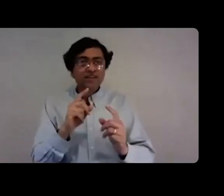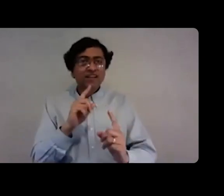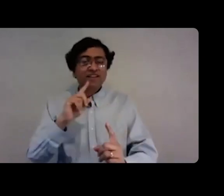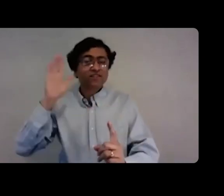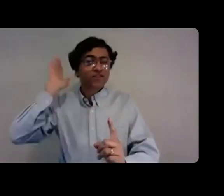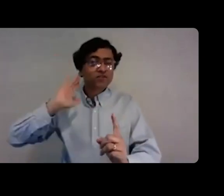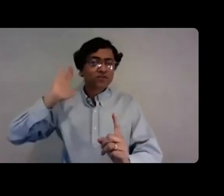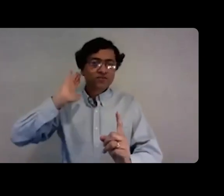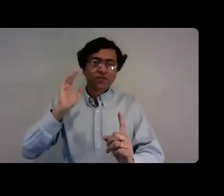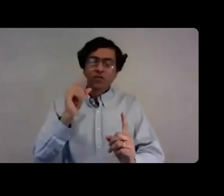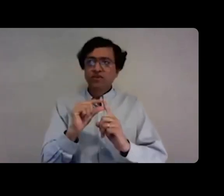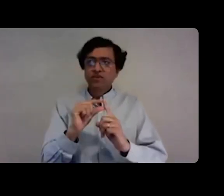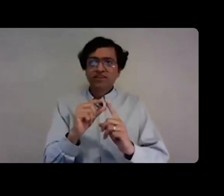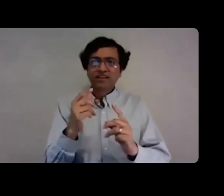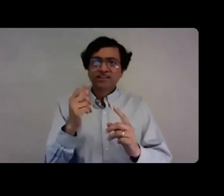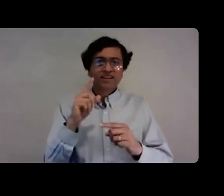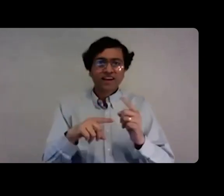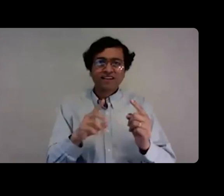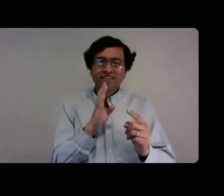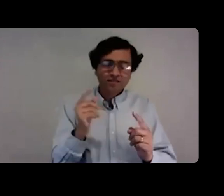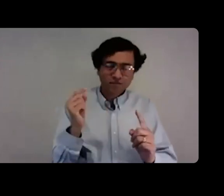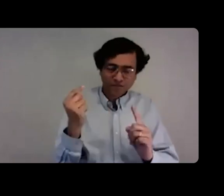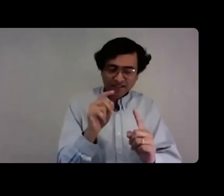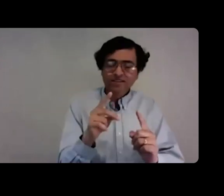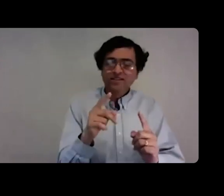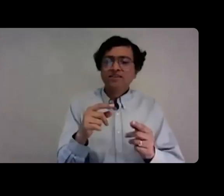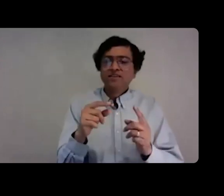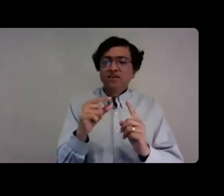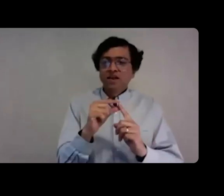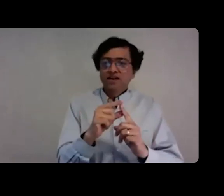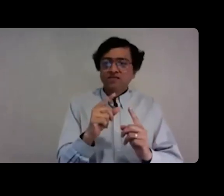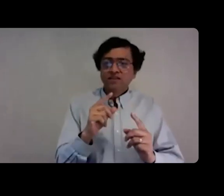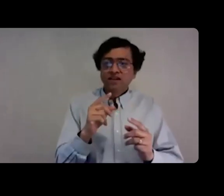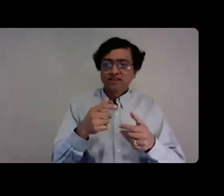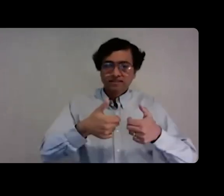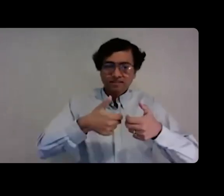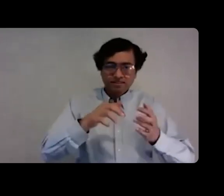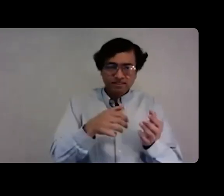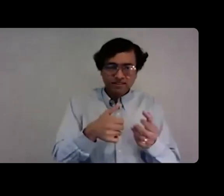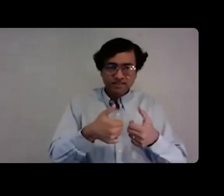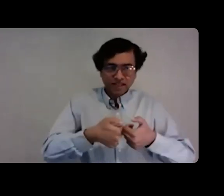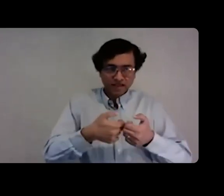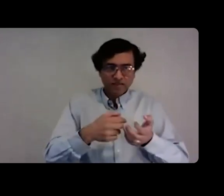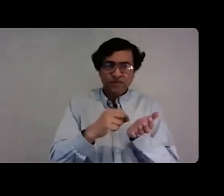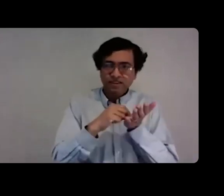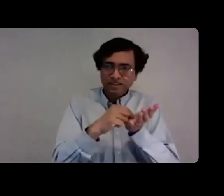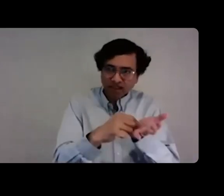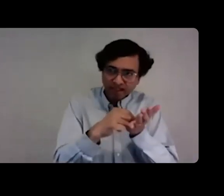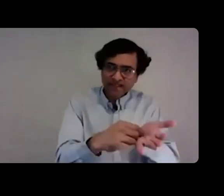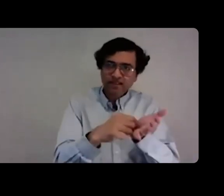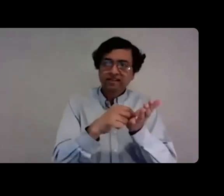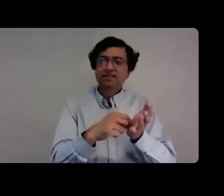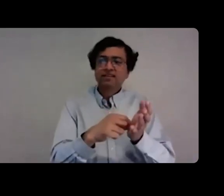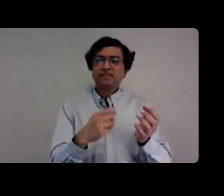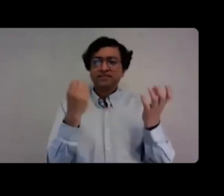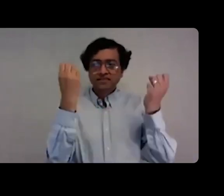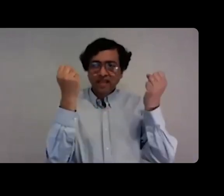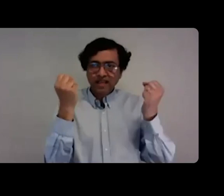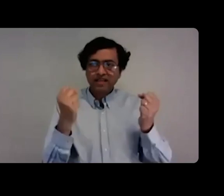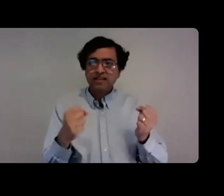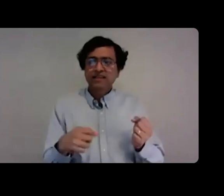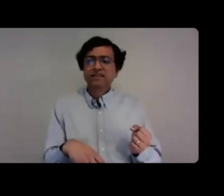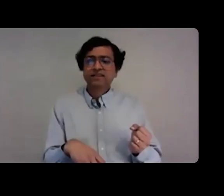Some people -- I mean, remember people use communication,